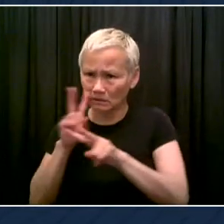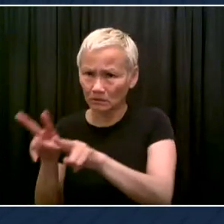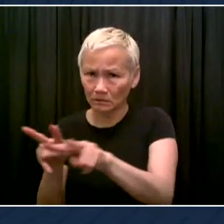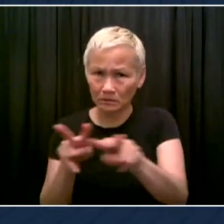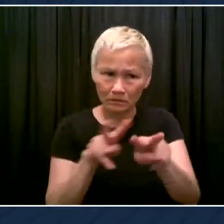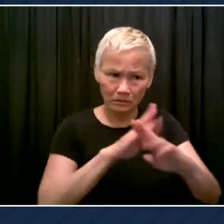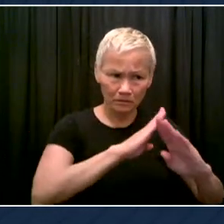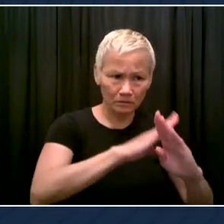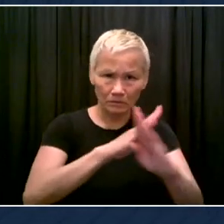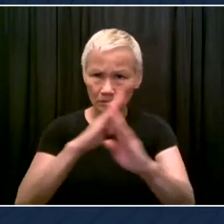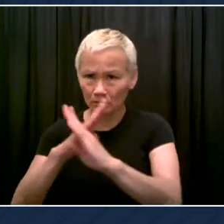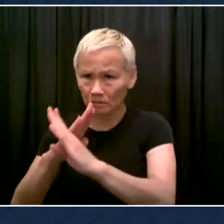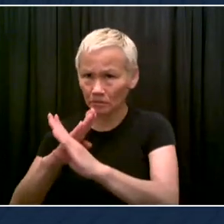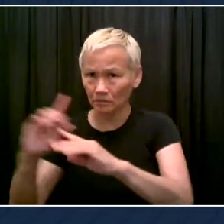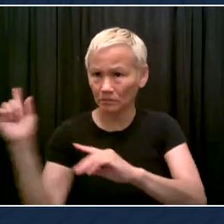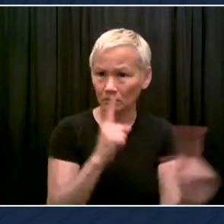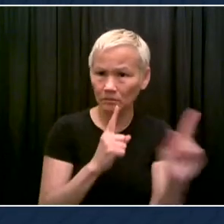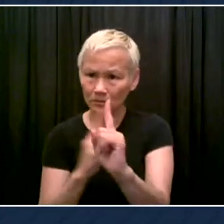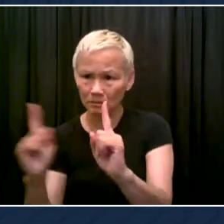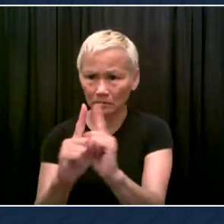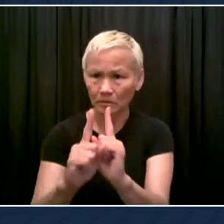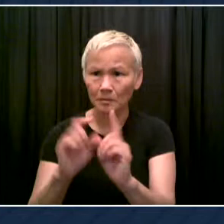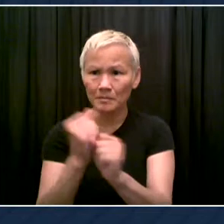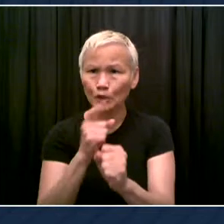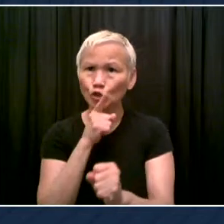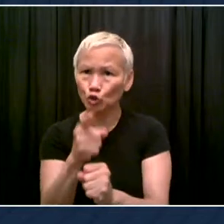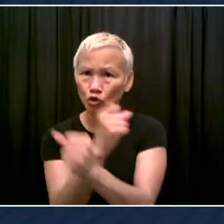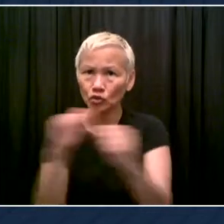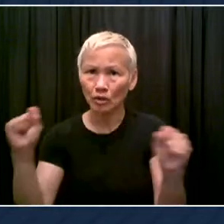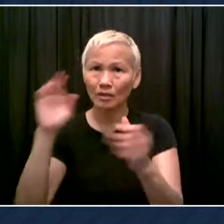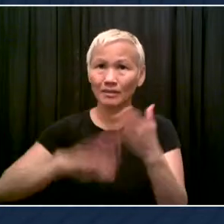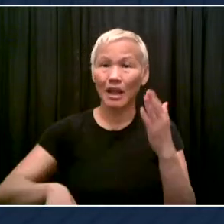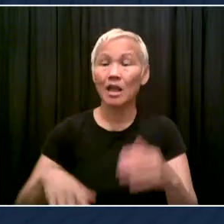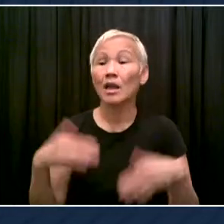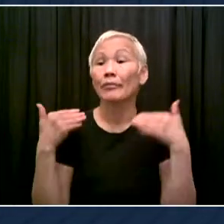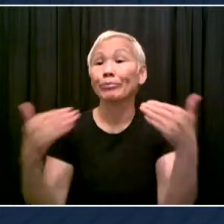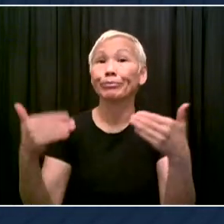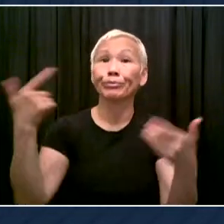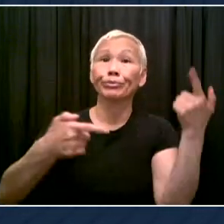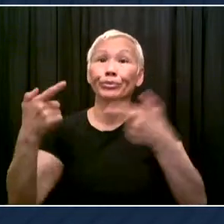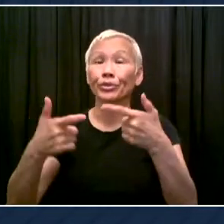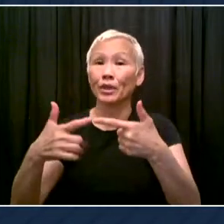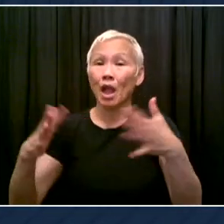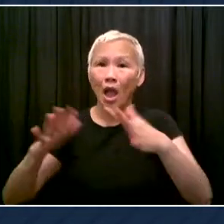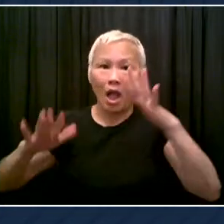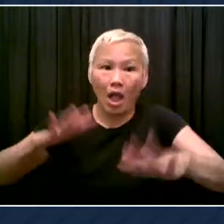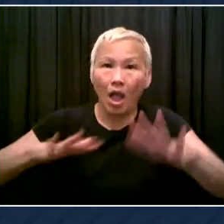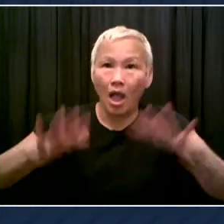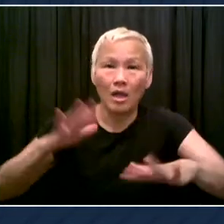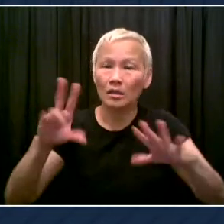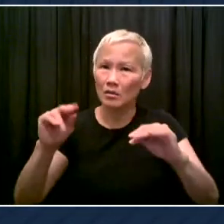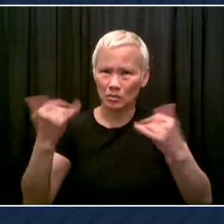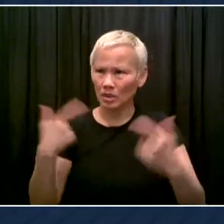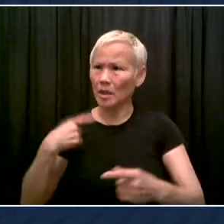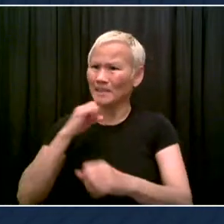SYSTEM WHO ARE INCREDIBLE MESSENGERS OF PEACE AND EFFECTIVELY STOPPING GUN VIOLENCE BEFORE